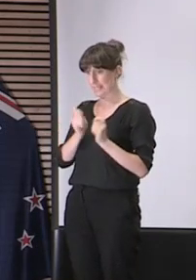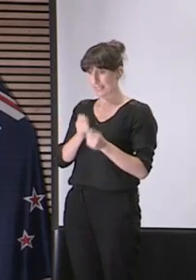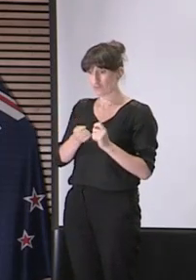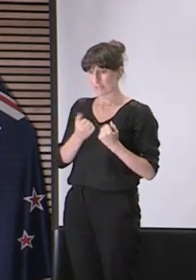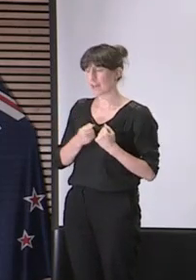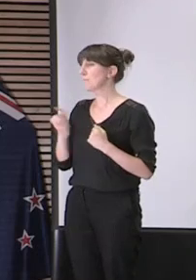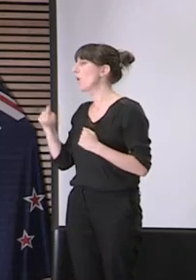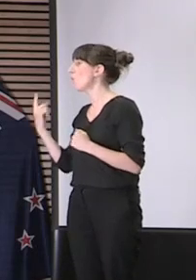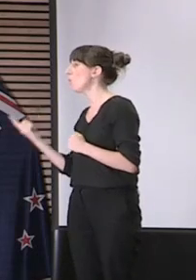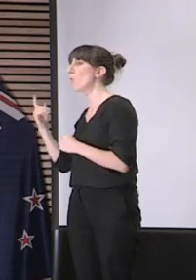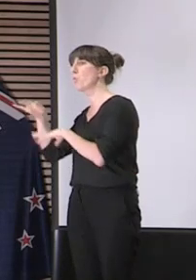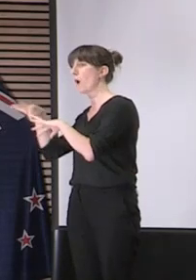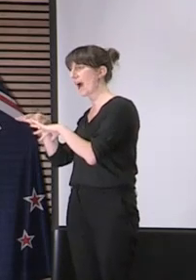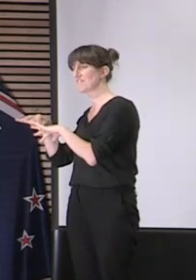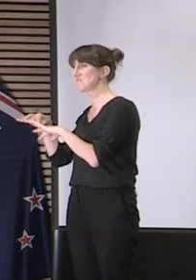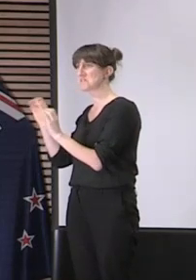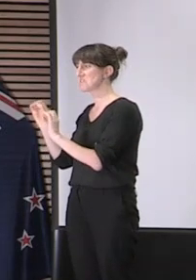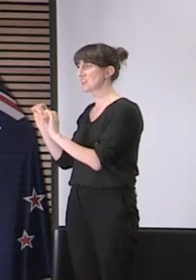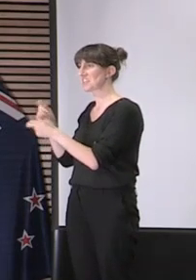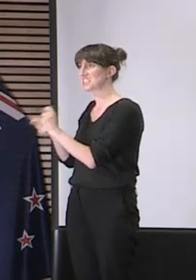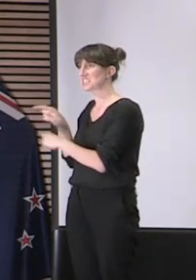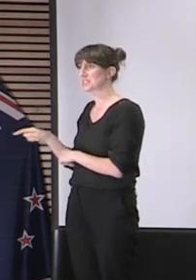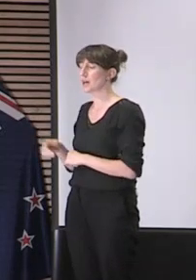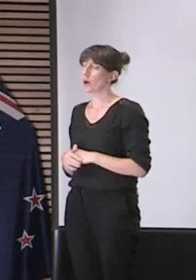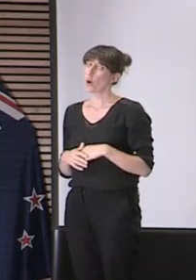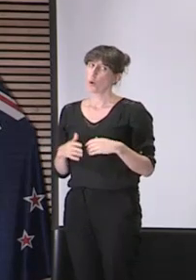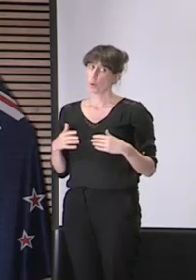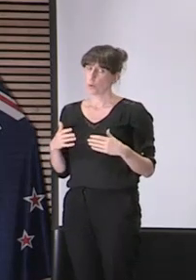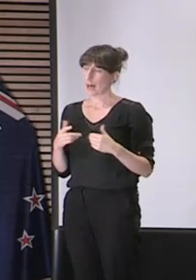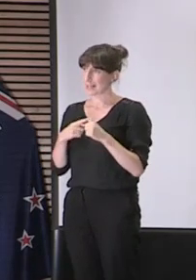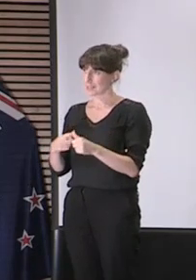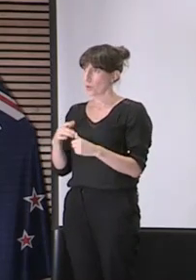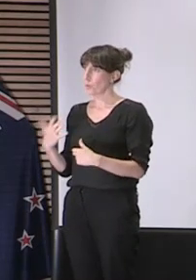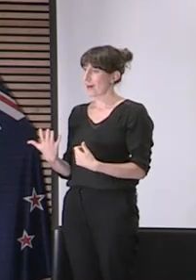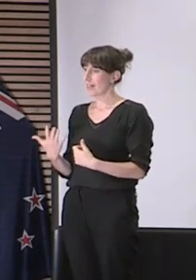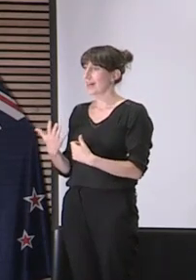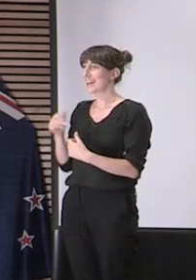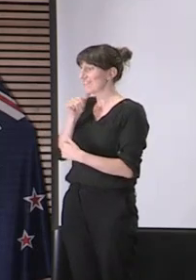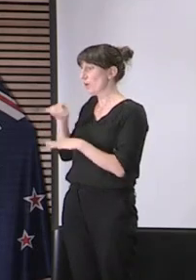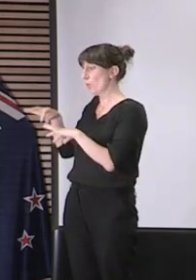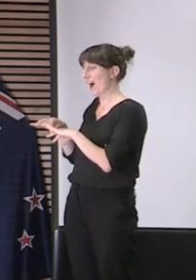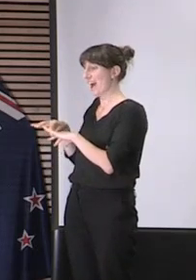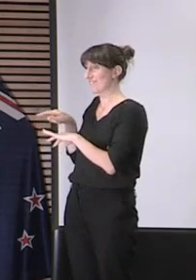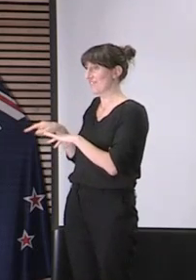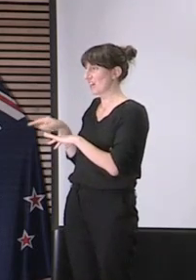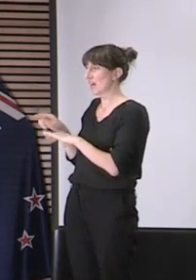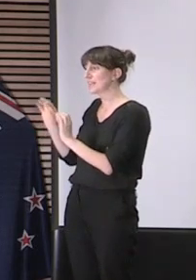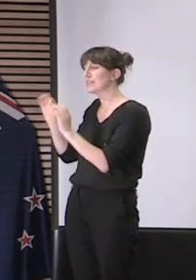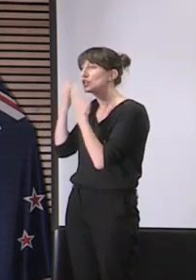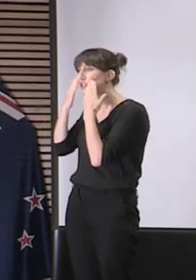If she was not symptomatic then even under the current case